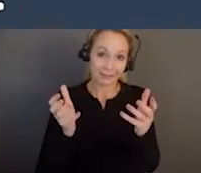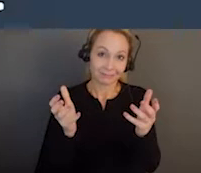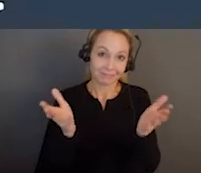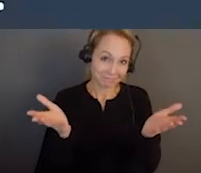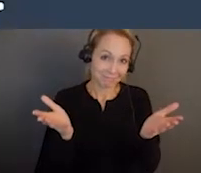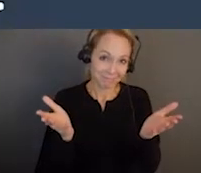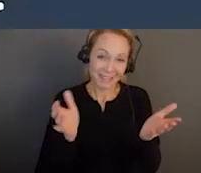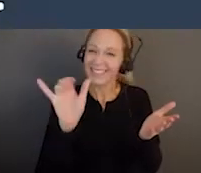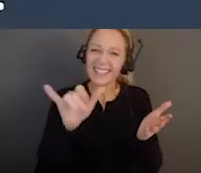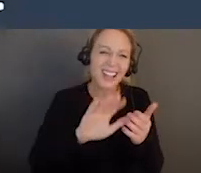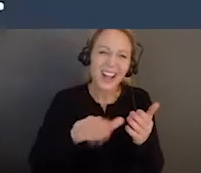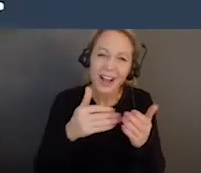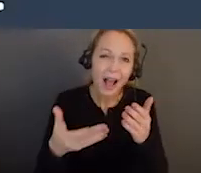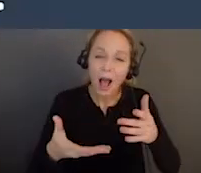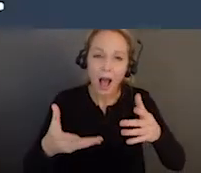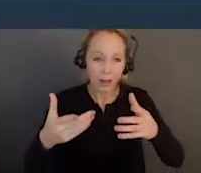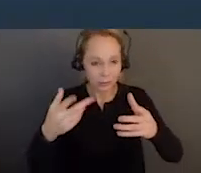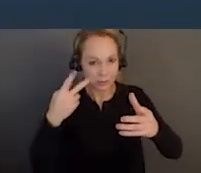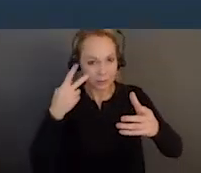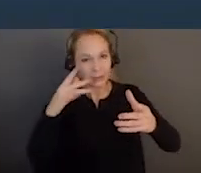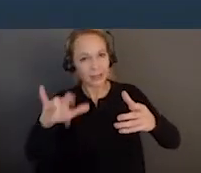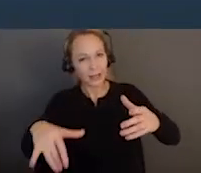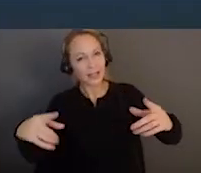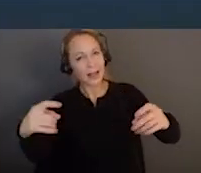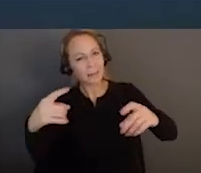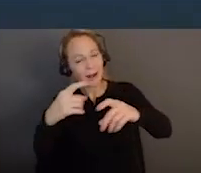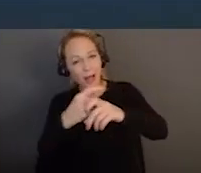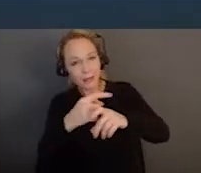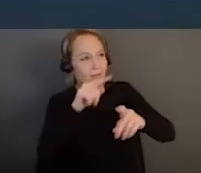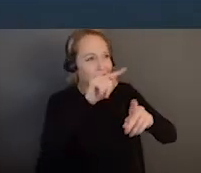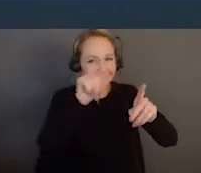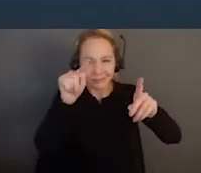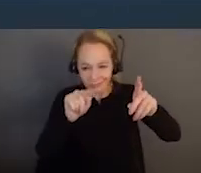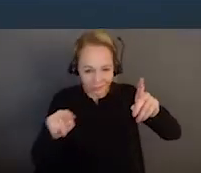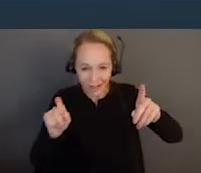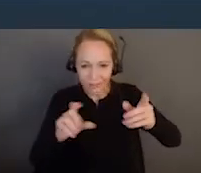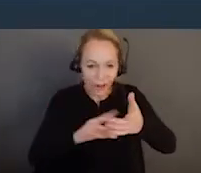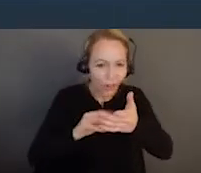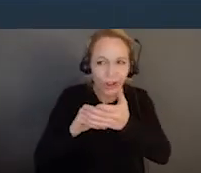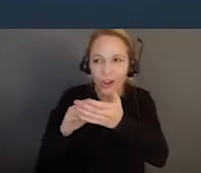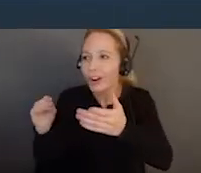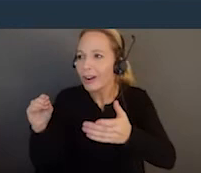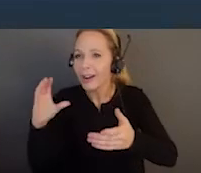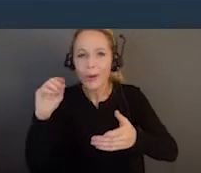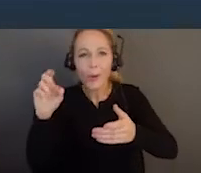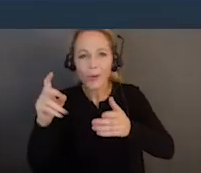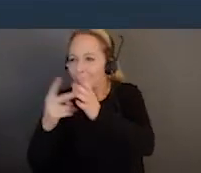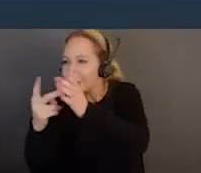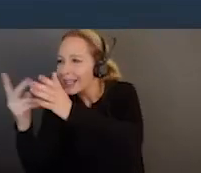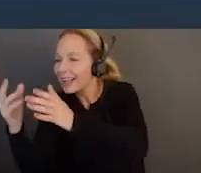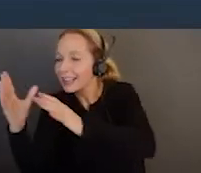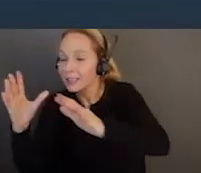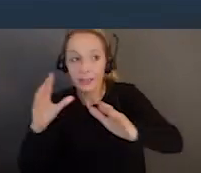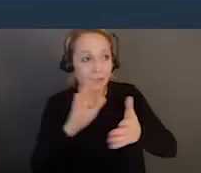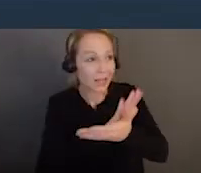THIS IS ALL ADDING UP TO A SUPER COMPLEX WEB OF THINGS TO LEARN. CODE TO DUPLICATE, DOCS TO READ, AND CONFUSION TO BE